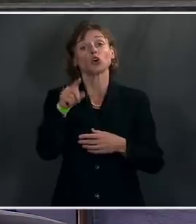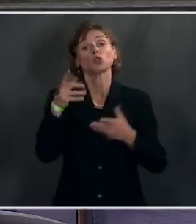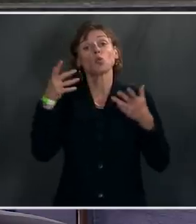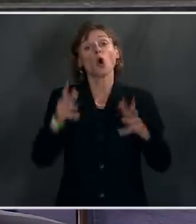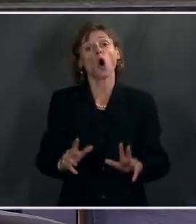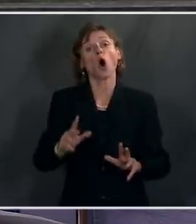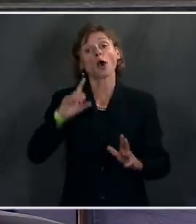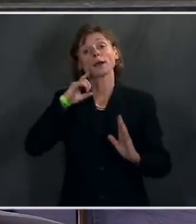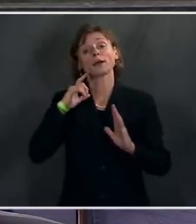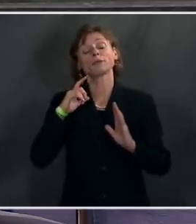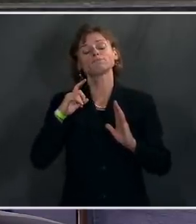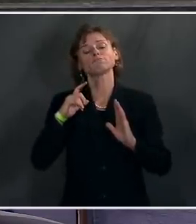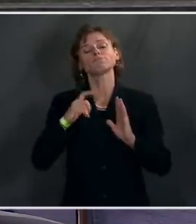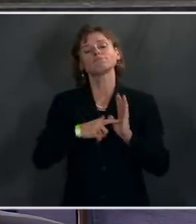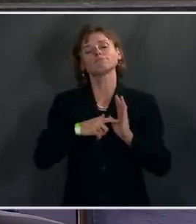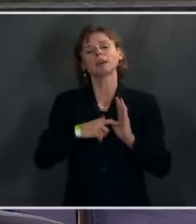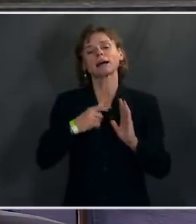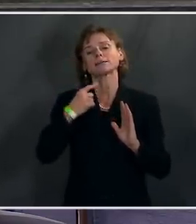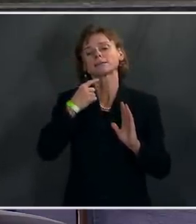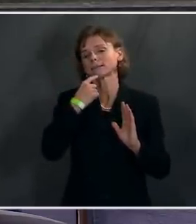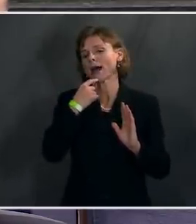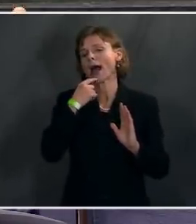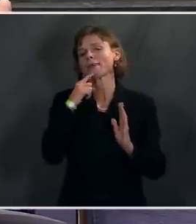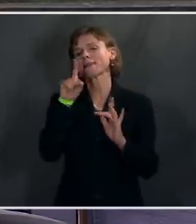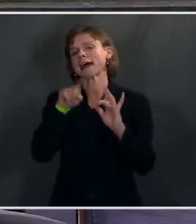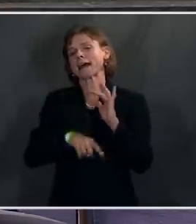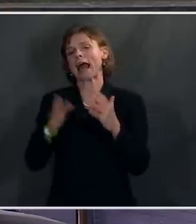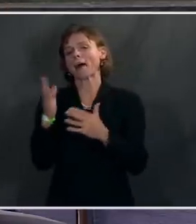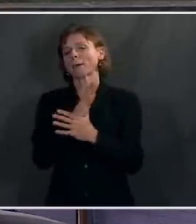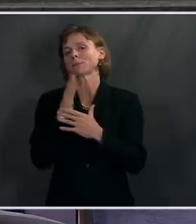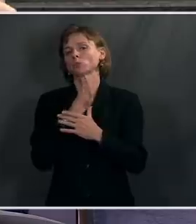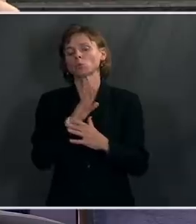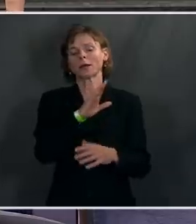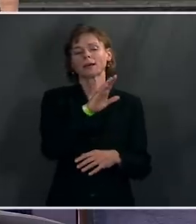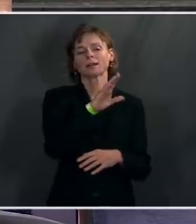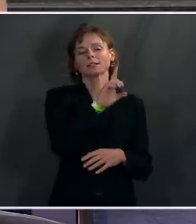between the administration and Republicans is wide, but the talks last night was constructive.